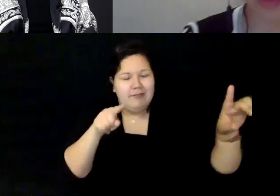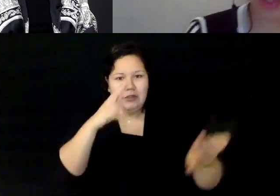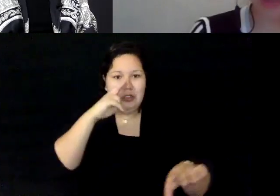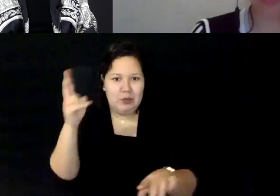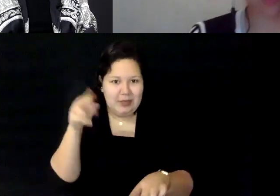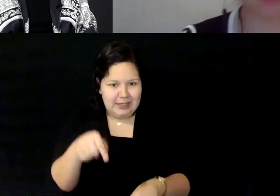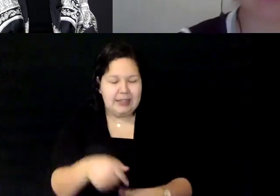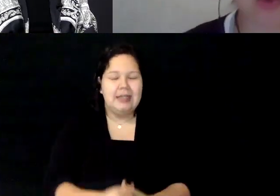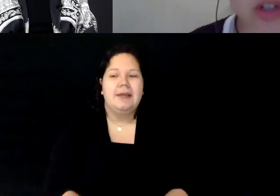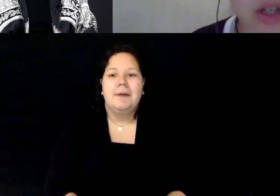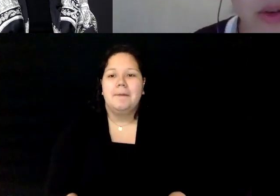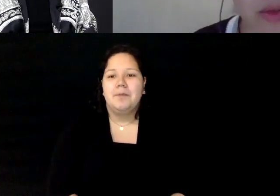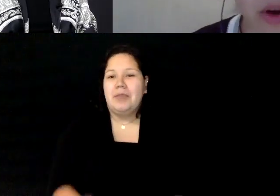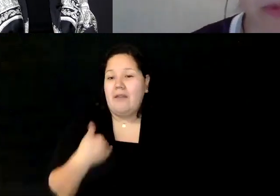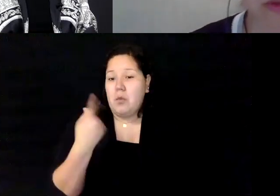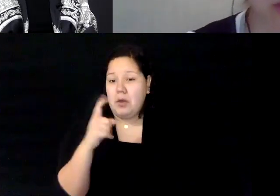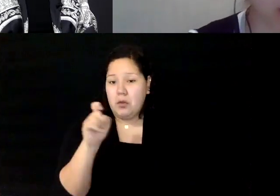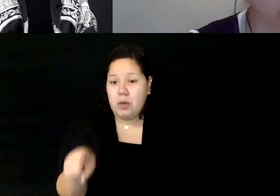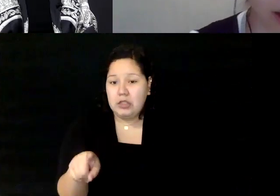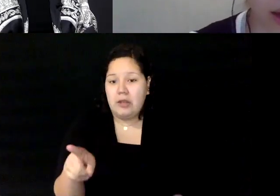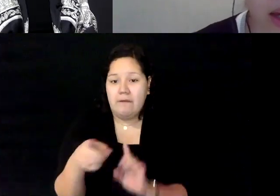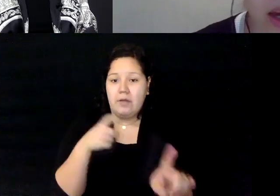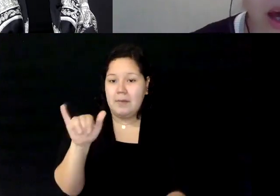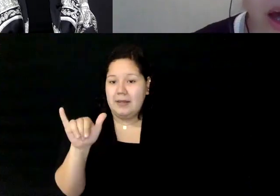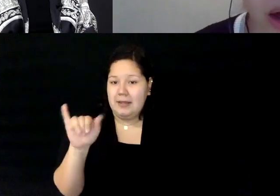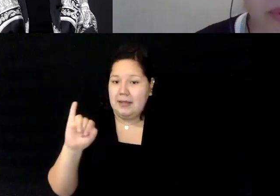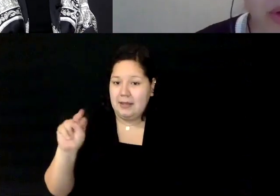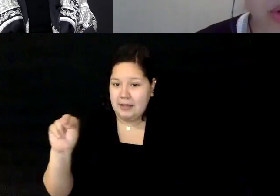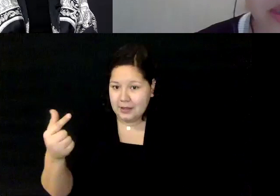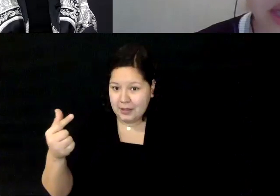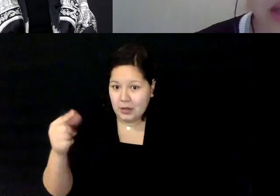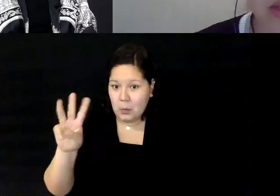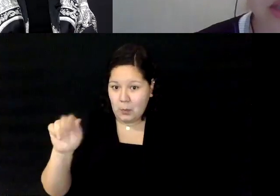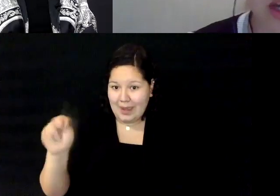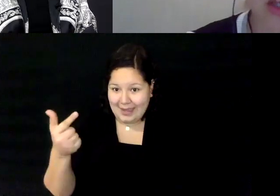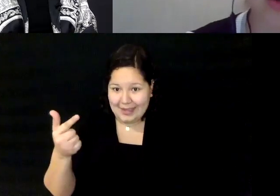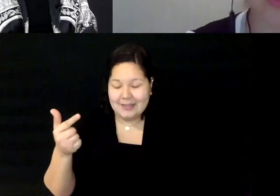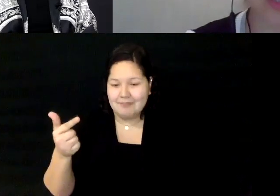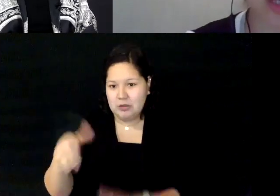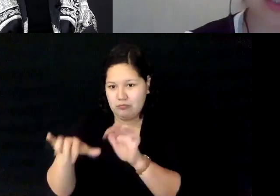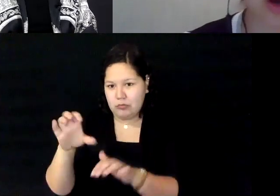Yeah, so I have a question here from Ying Wang, who says, "You know, continuing on